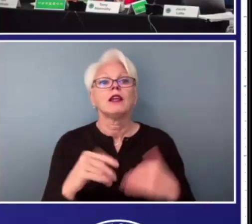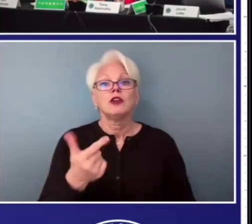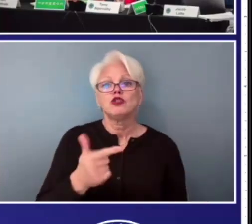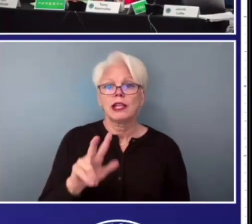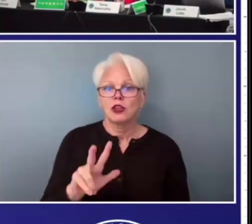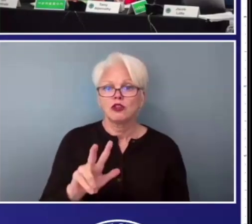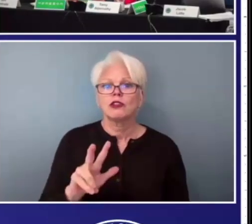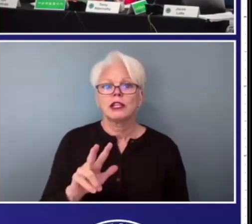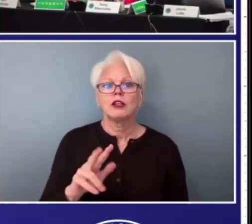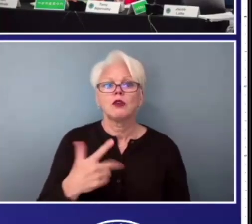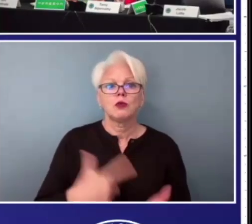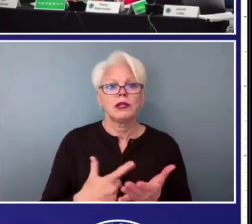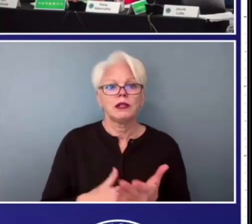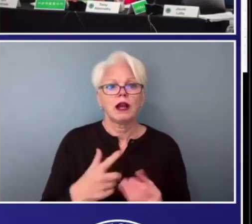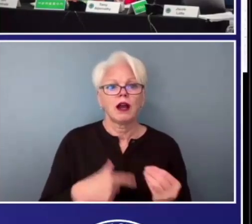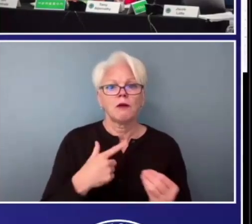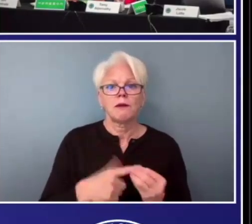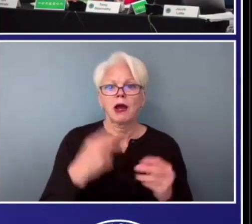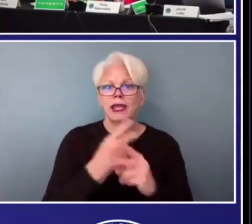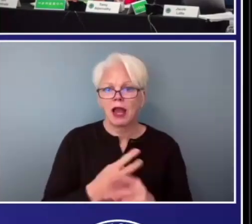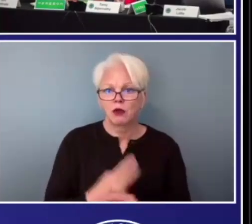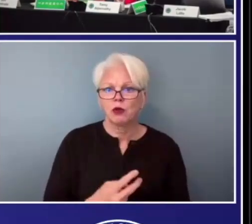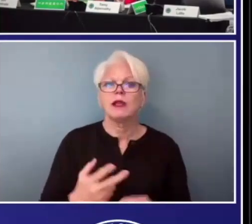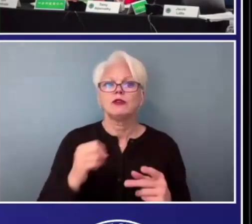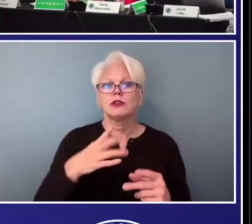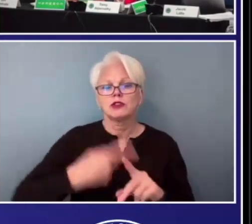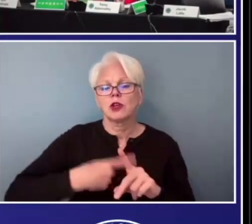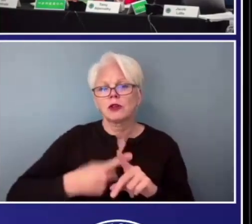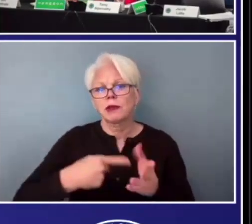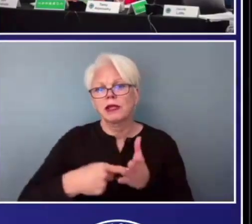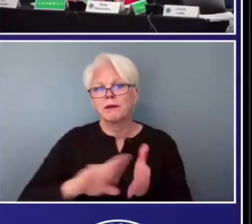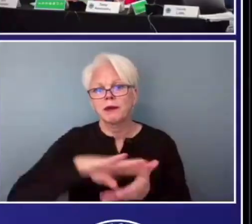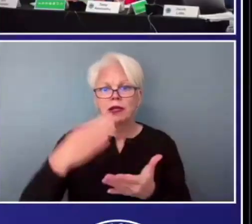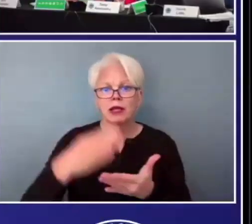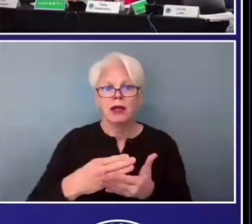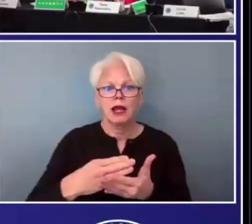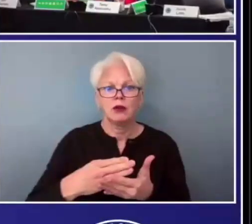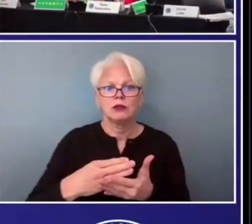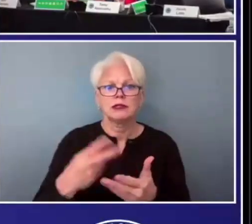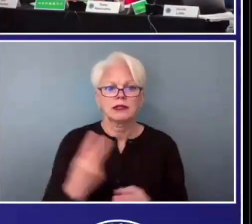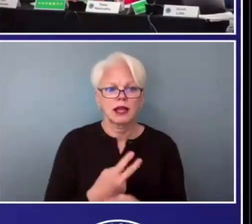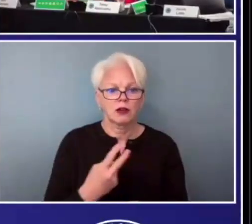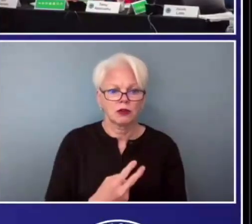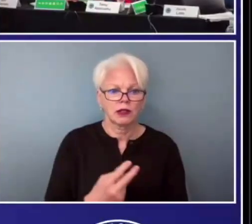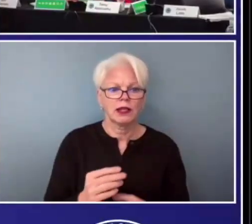talk about the calculation. So the monthly payment amounts calculated I'll wait till Linnea gets there for you